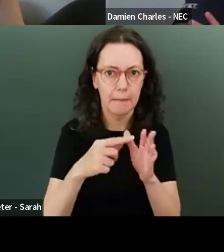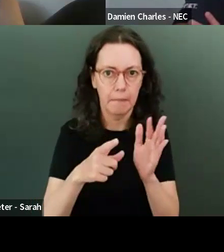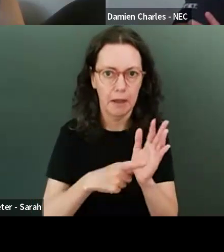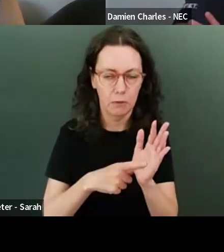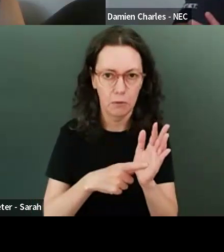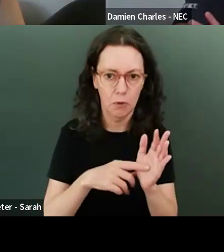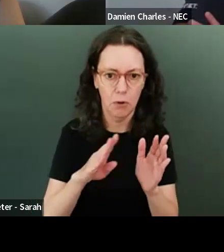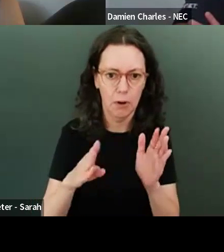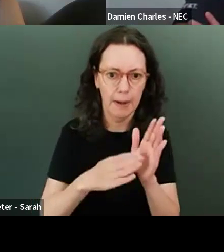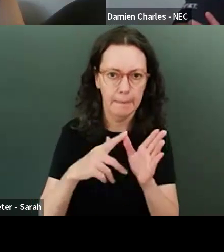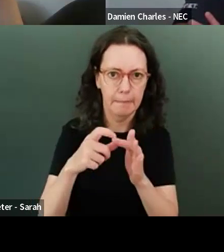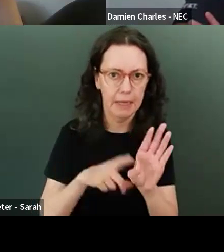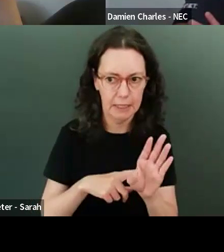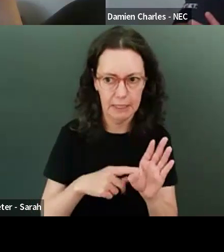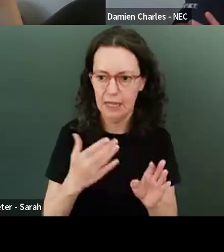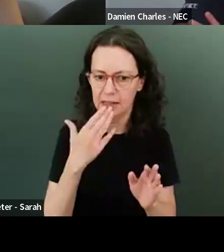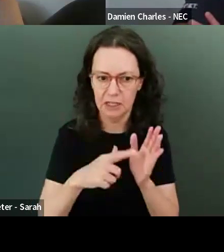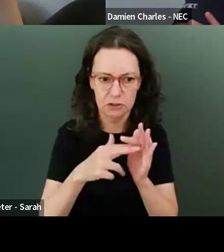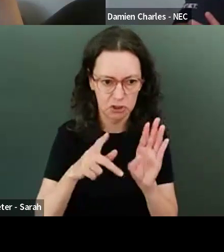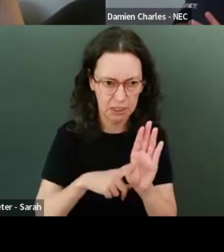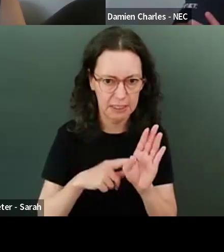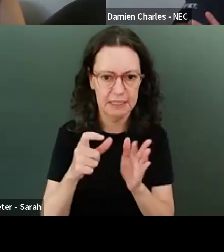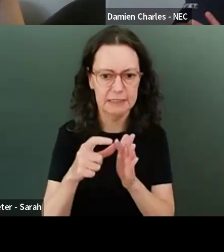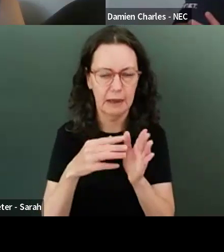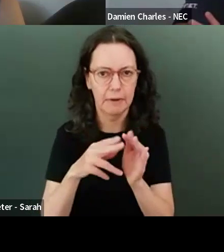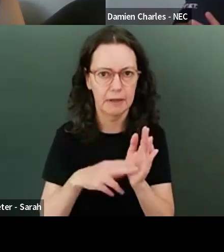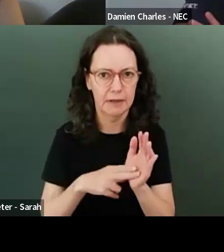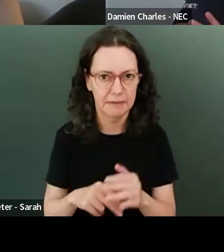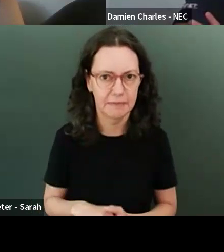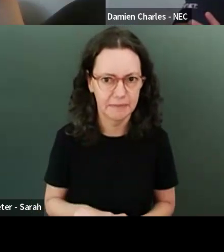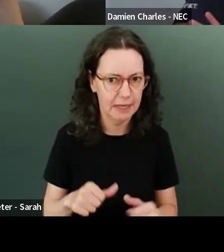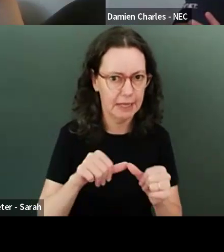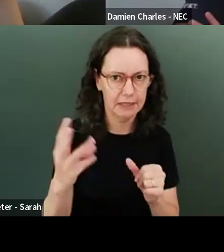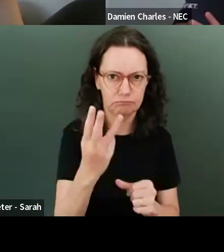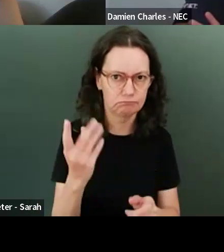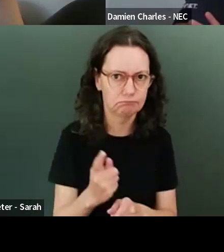thank you to Maddie, thank you to Jenny,